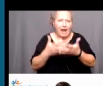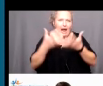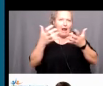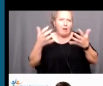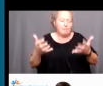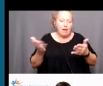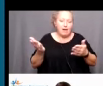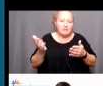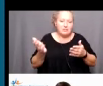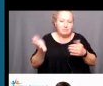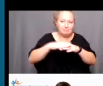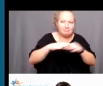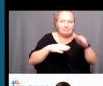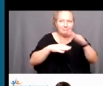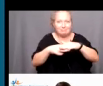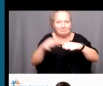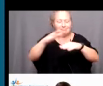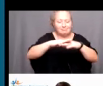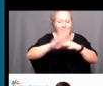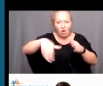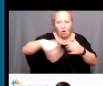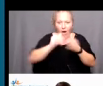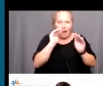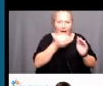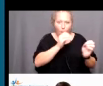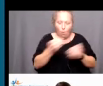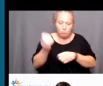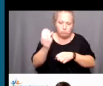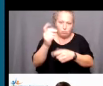There is between the work all of your organizations do and that there